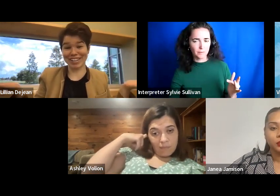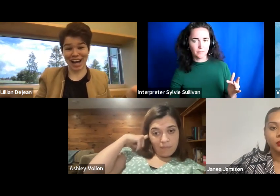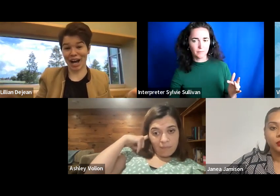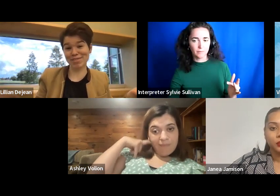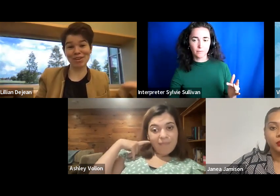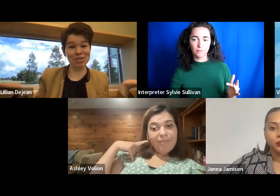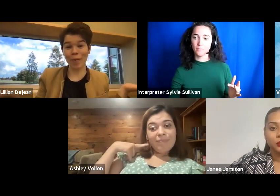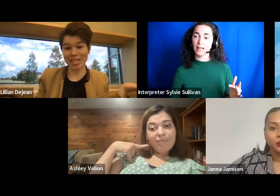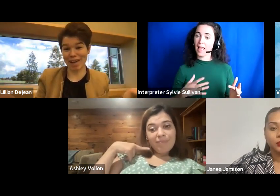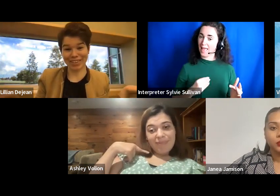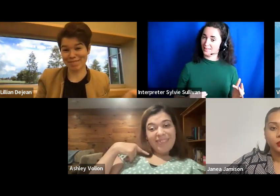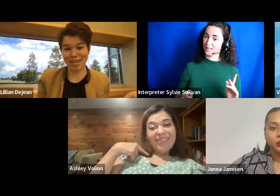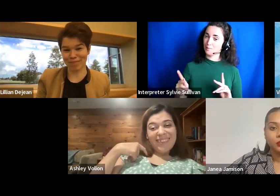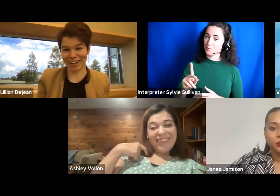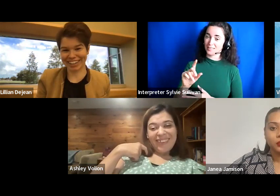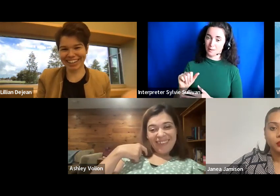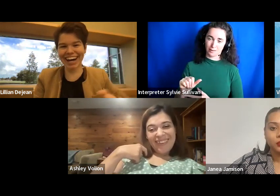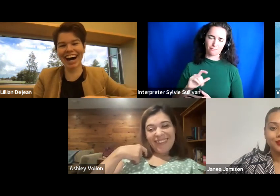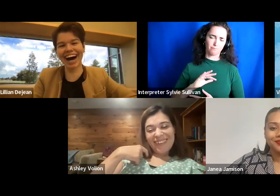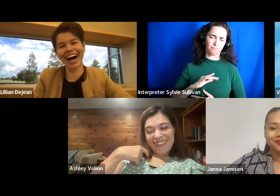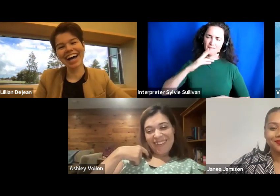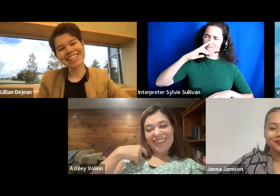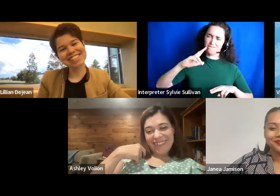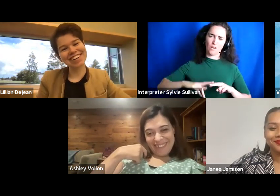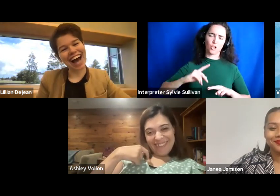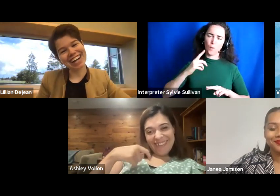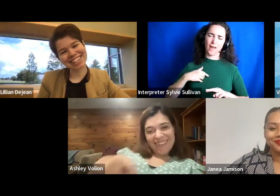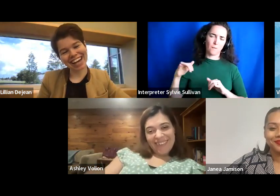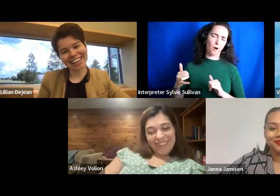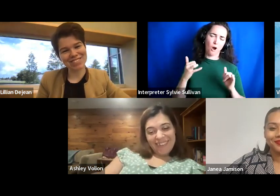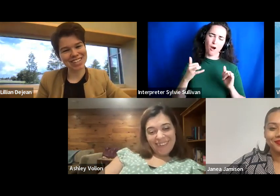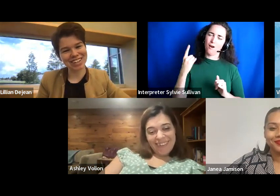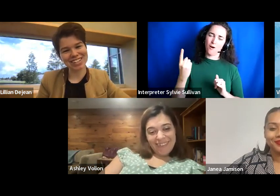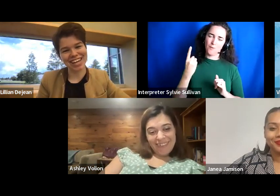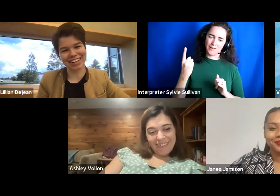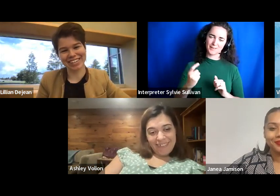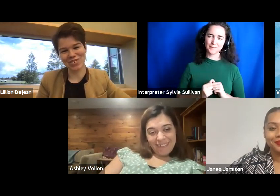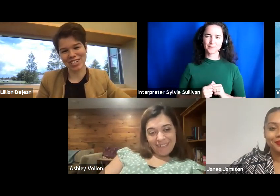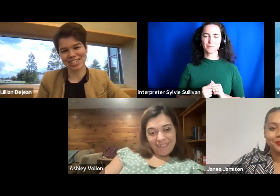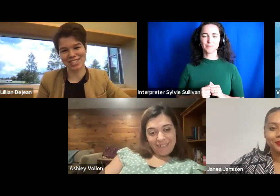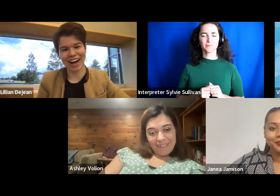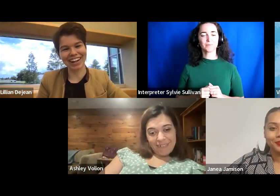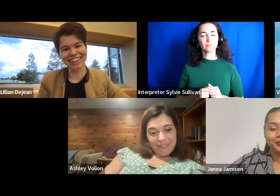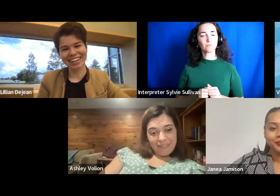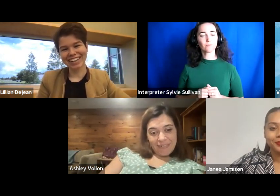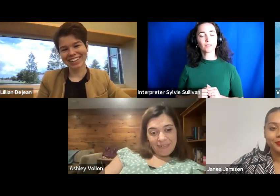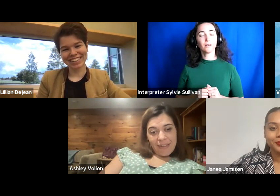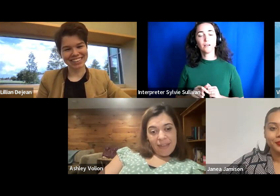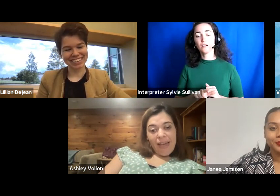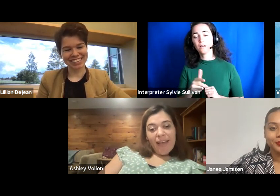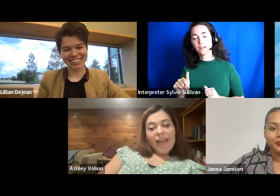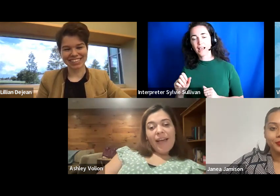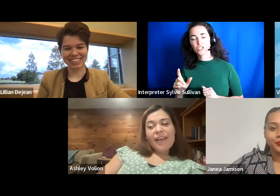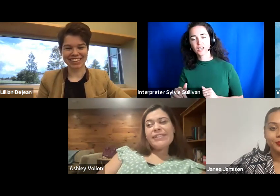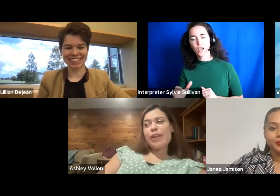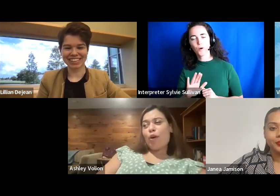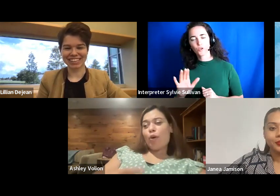are a good time, so it's always doubt to be a part. So, Ashley, i'd love to hear your take on this question as well.